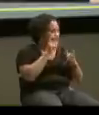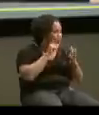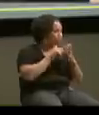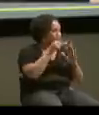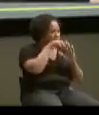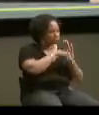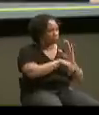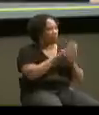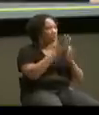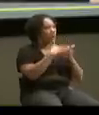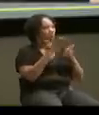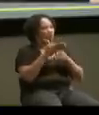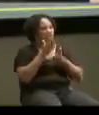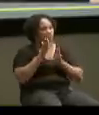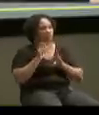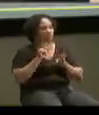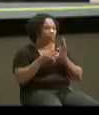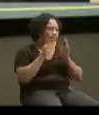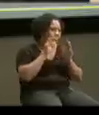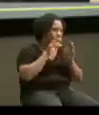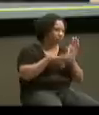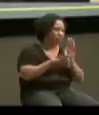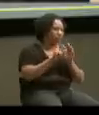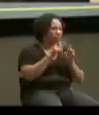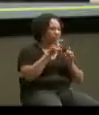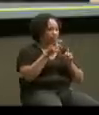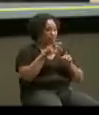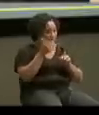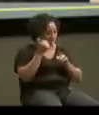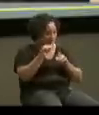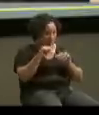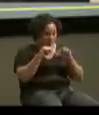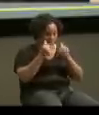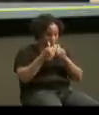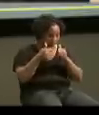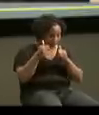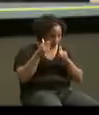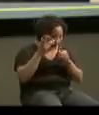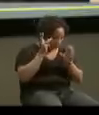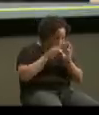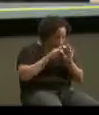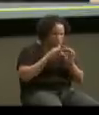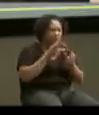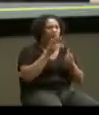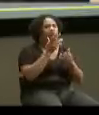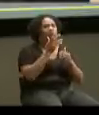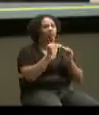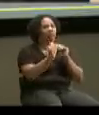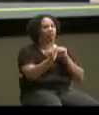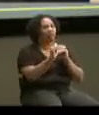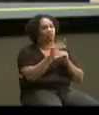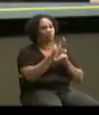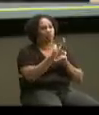SO PART OF THE PARTNERSHIP IS TO FIND OUT FOR THOSE WHO JOIN, WHAT LEVEL OF VERIFICATION ARE YOU AT?